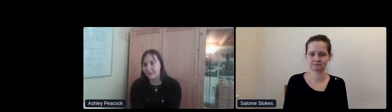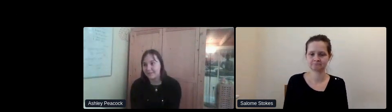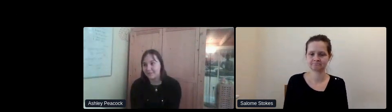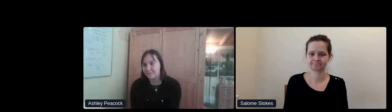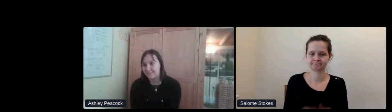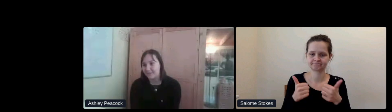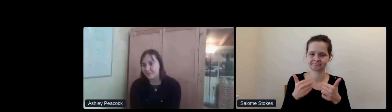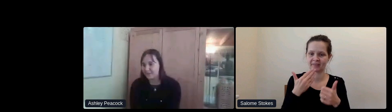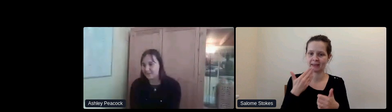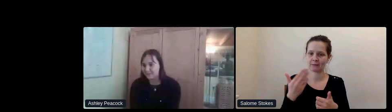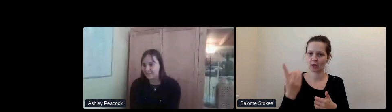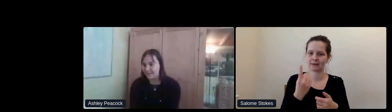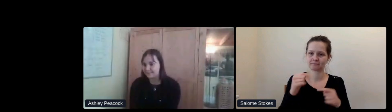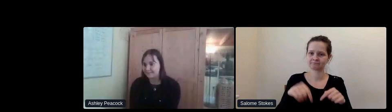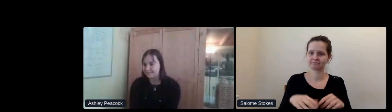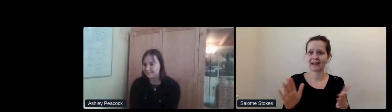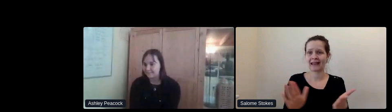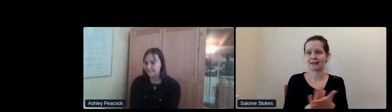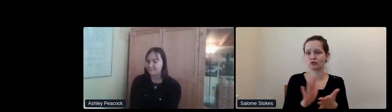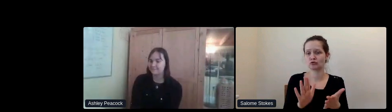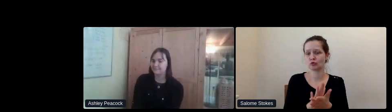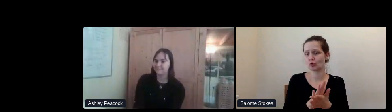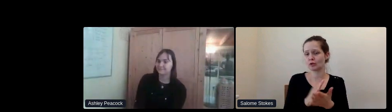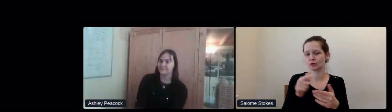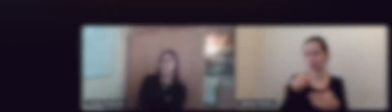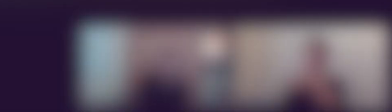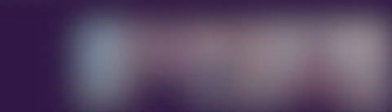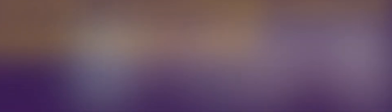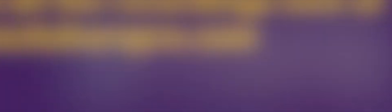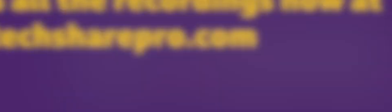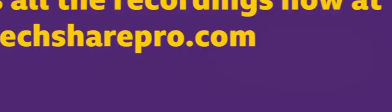you so much, enjoy the rest of your day. Thanks guys! [ELECTRONIC BUZZ]